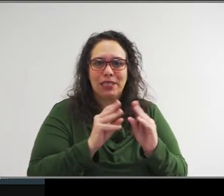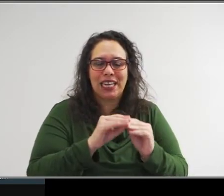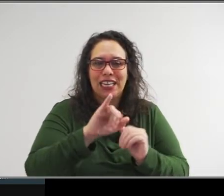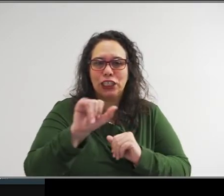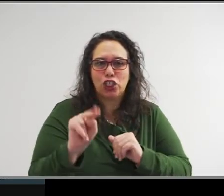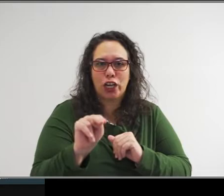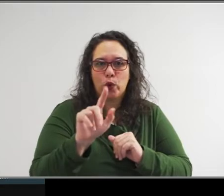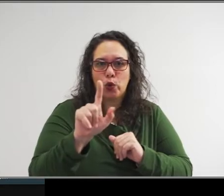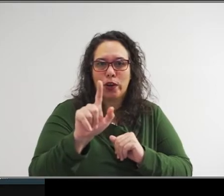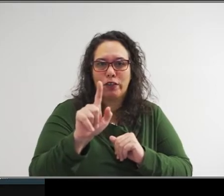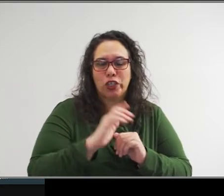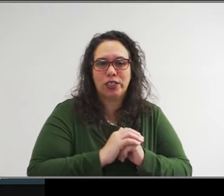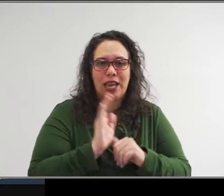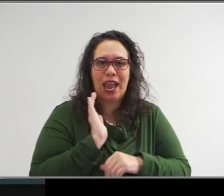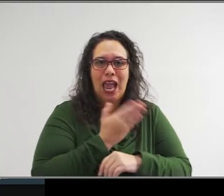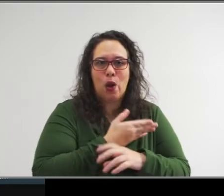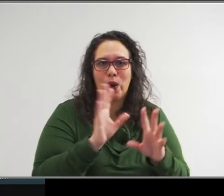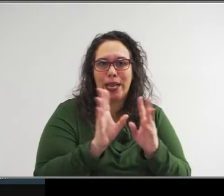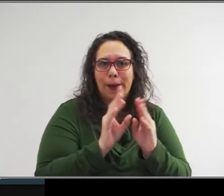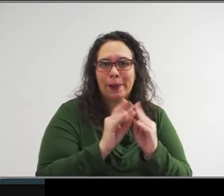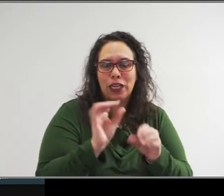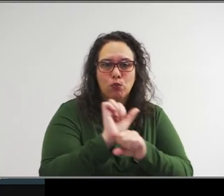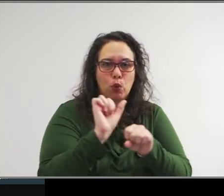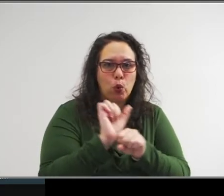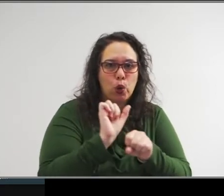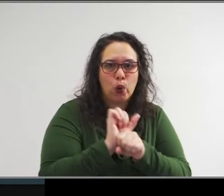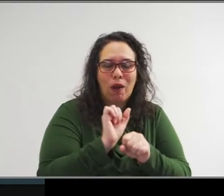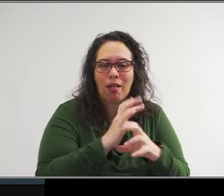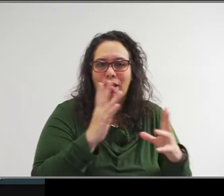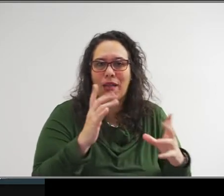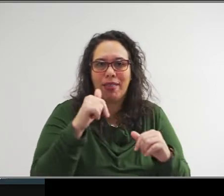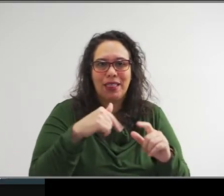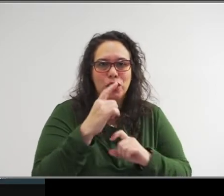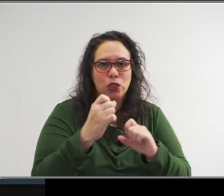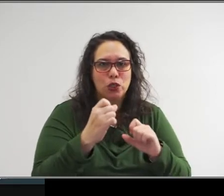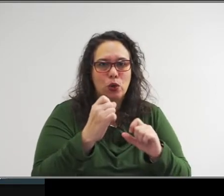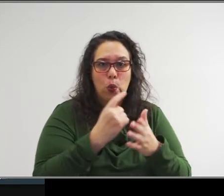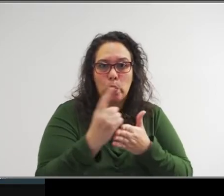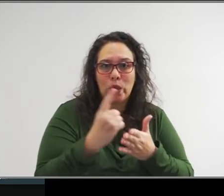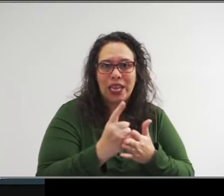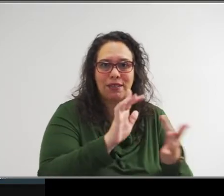and our steering committee has been working diligently this week to reach out to all of the members